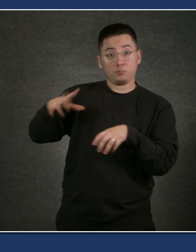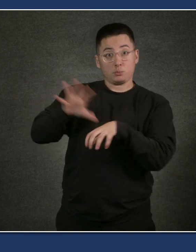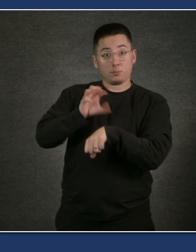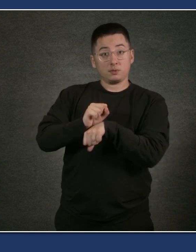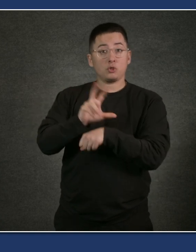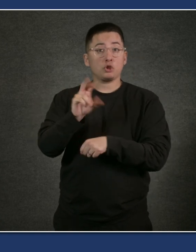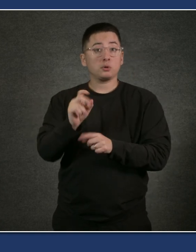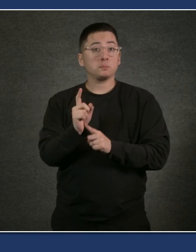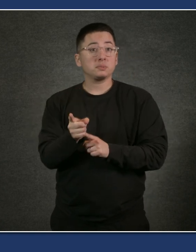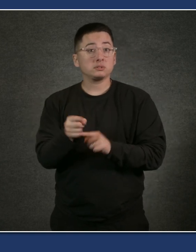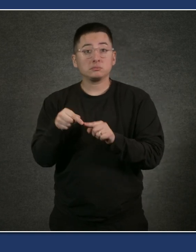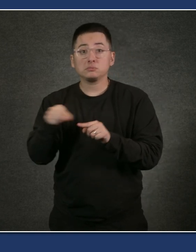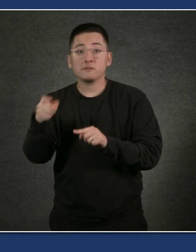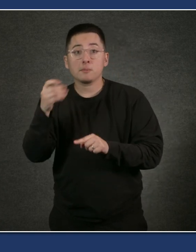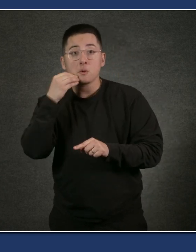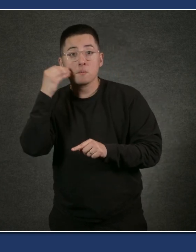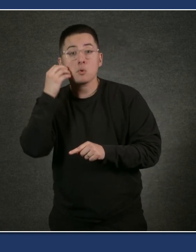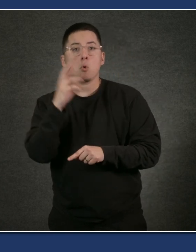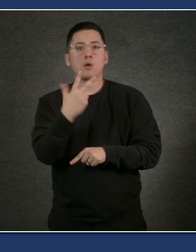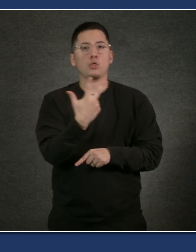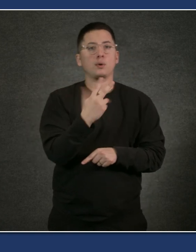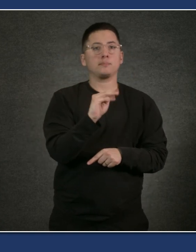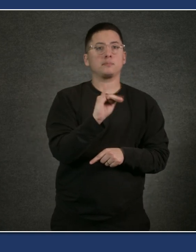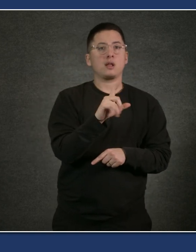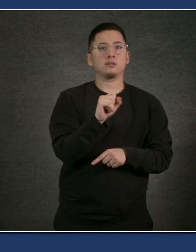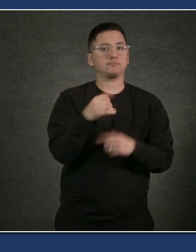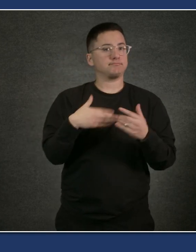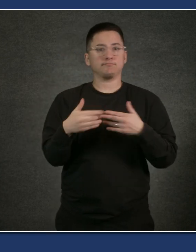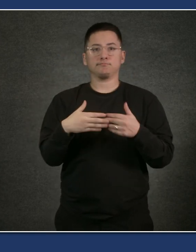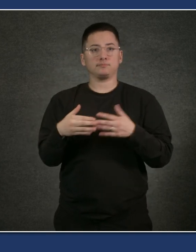the loaded mileage, plus a minimal standard pickup fee,